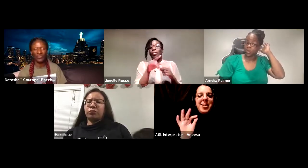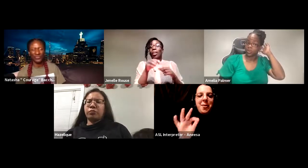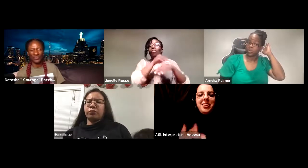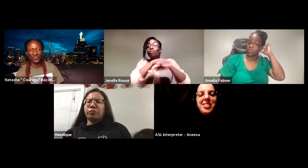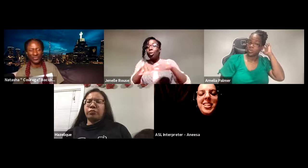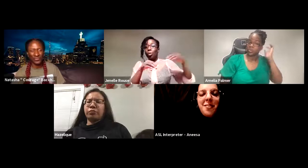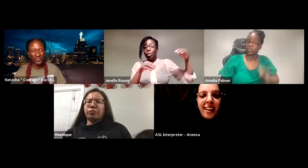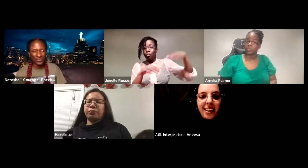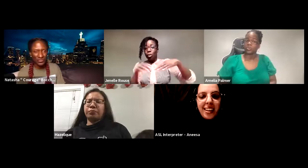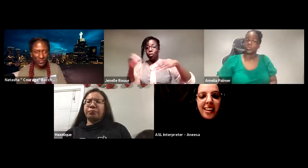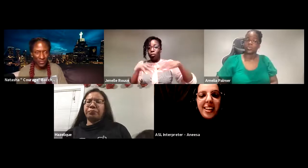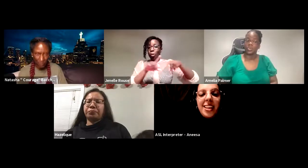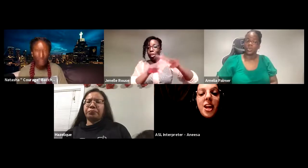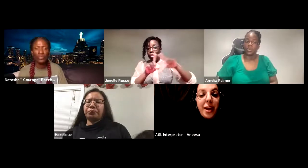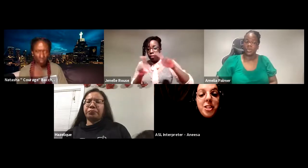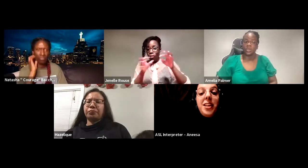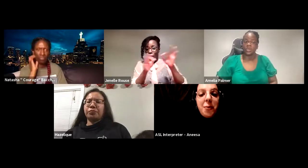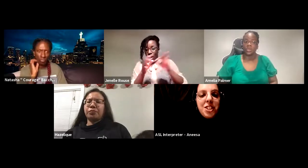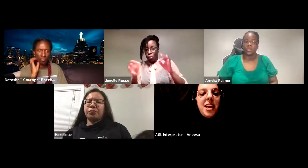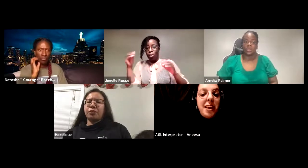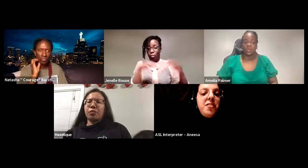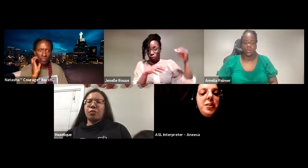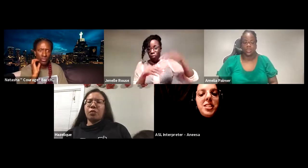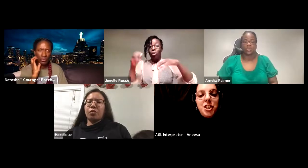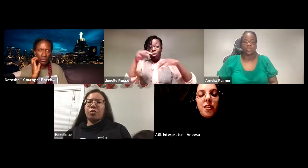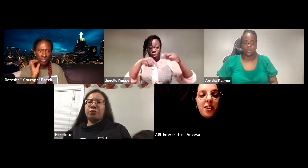okay just clarifying. okay so languages have influenced each other's